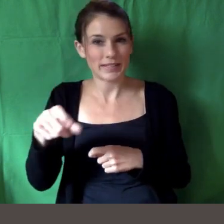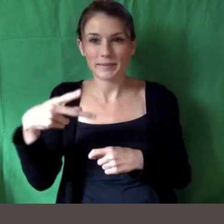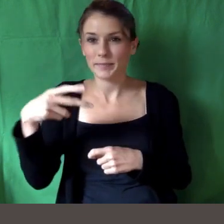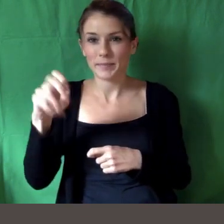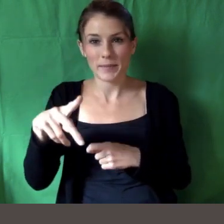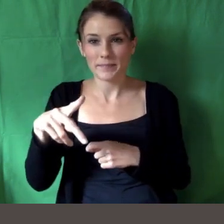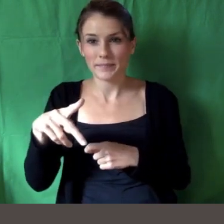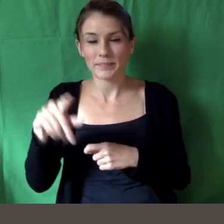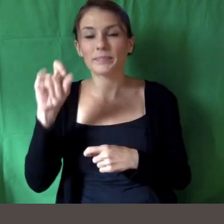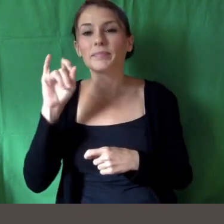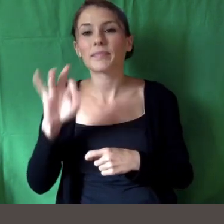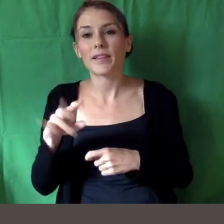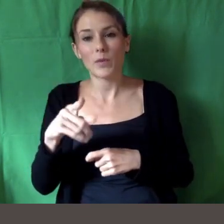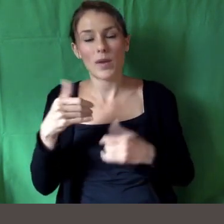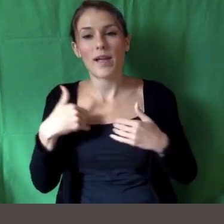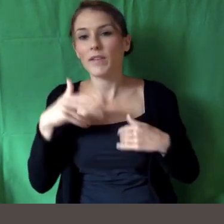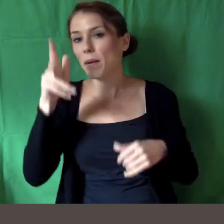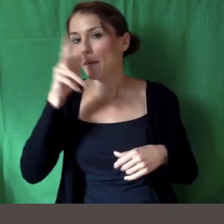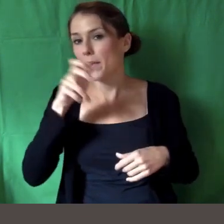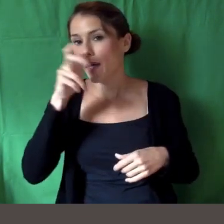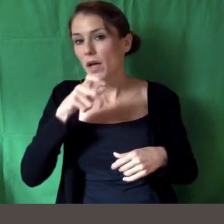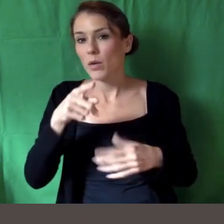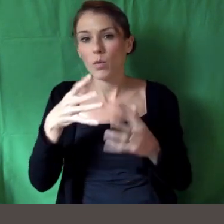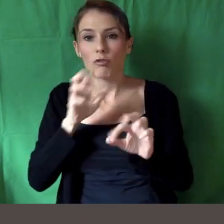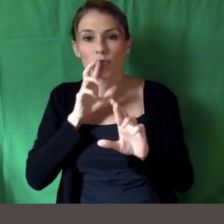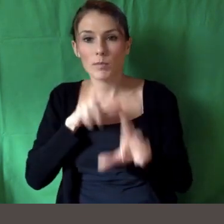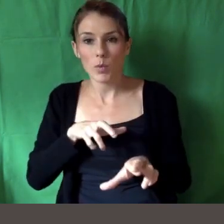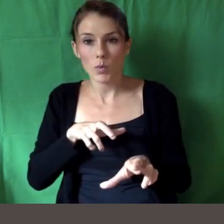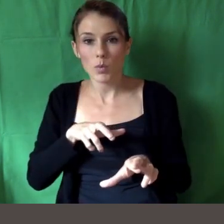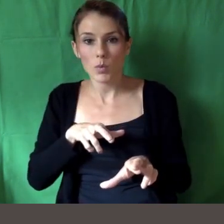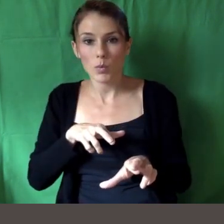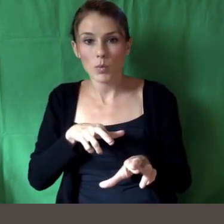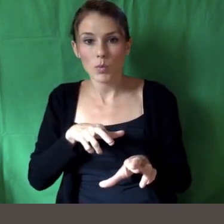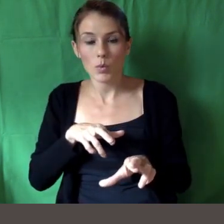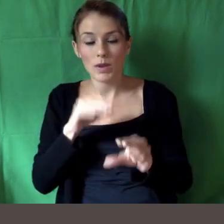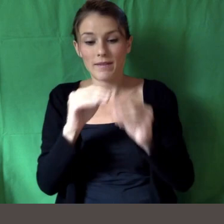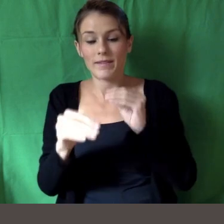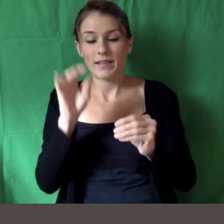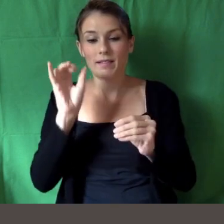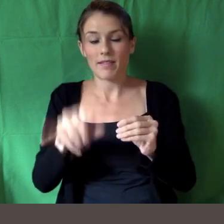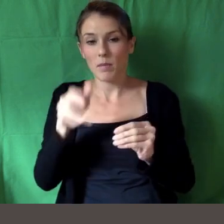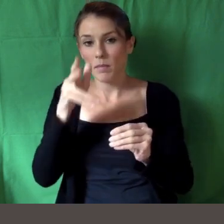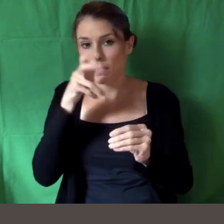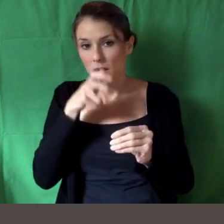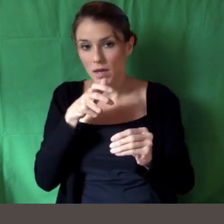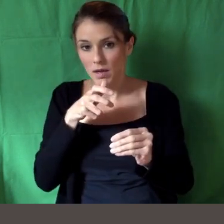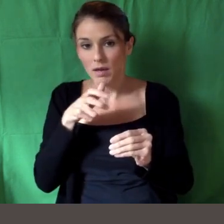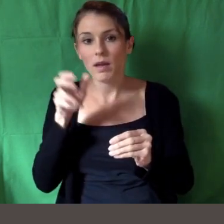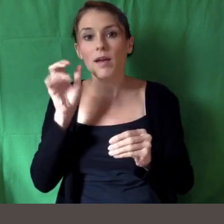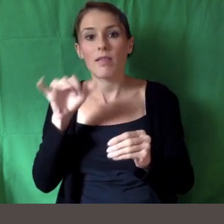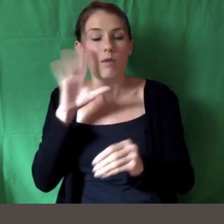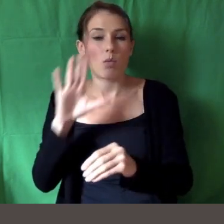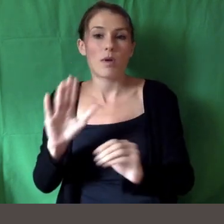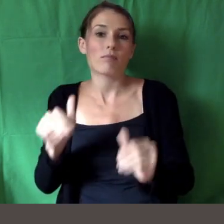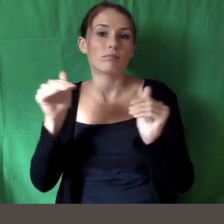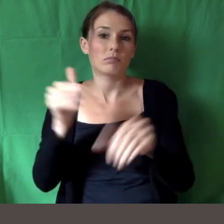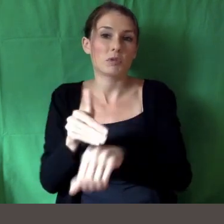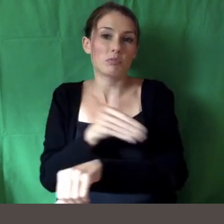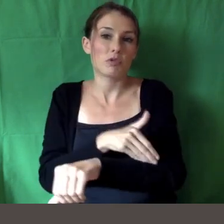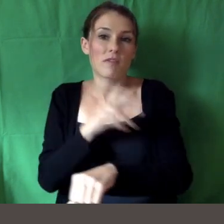If you have a bug to report and then fixing that bug will definitely make Python better.